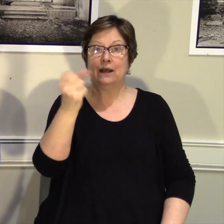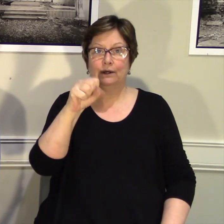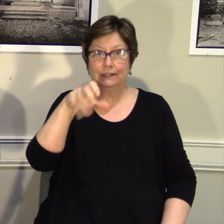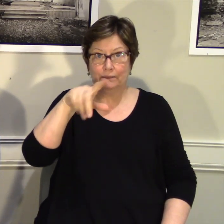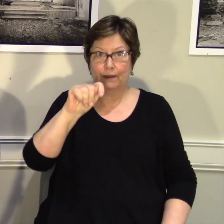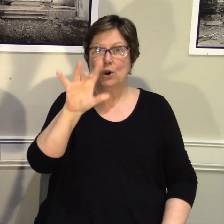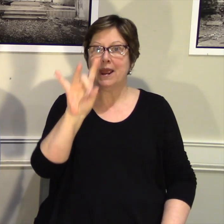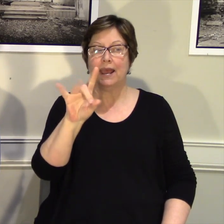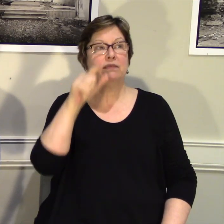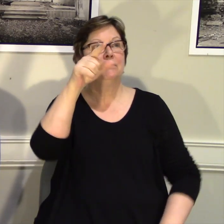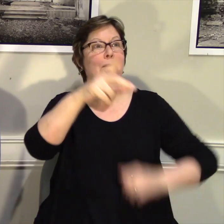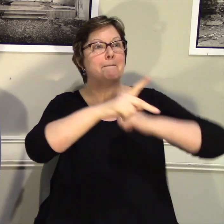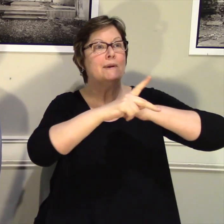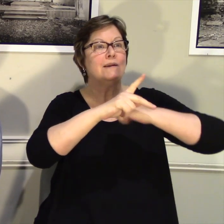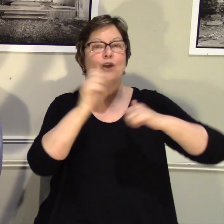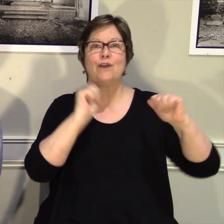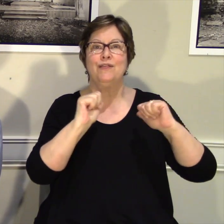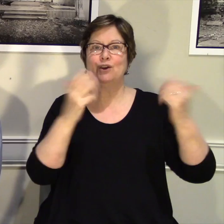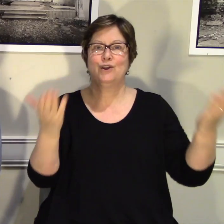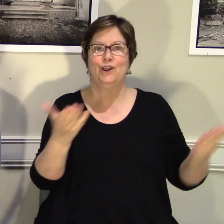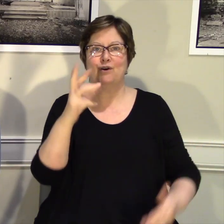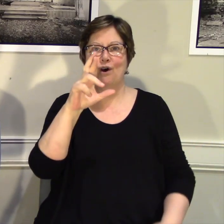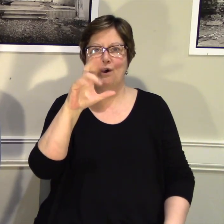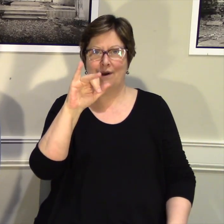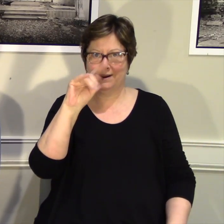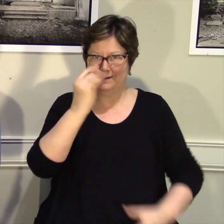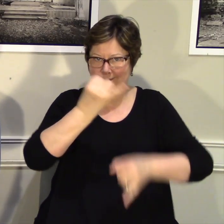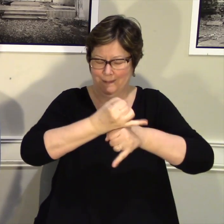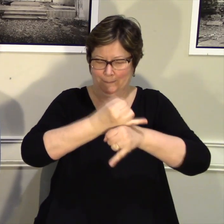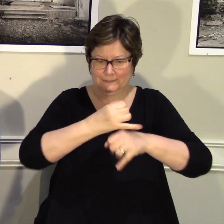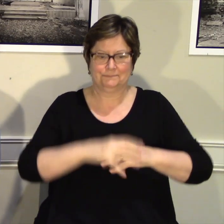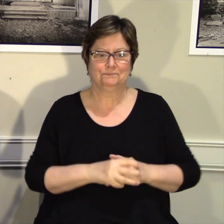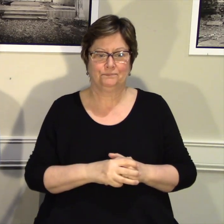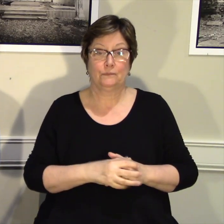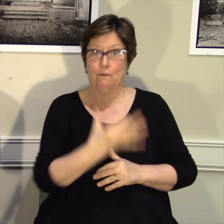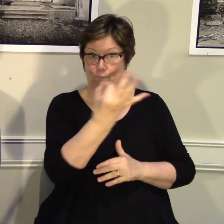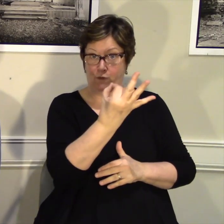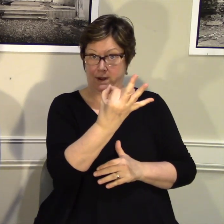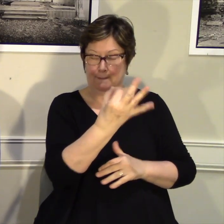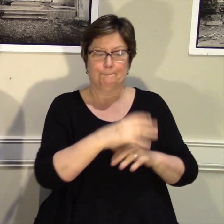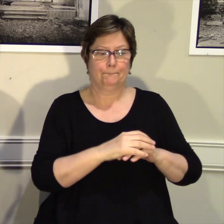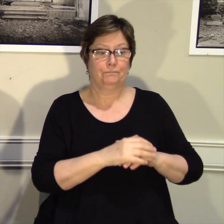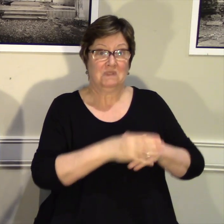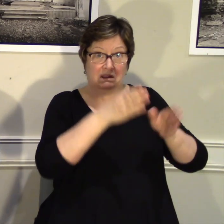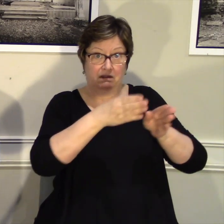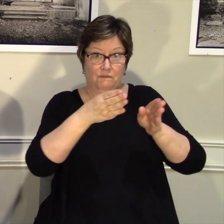at the Panera Theatre on RIT's campus. On Friday, individual auditions will be